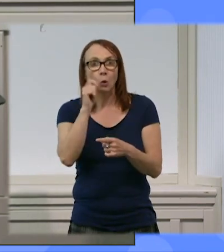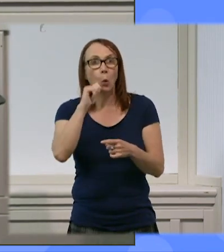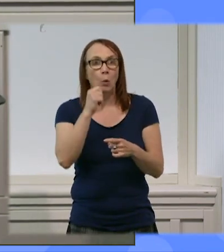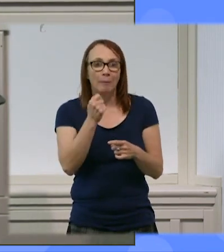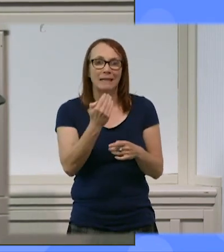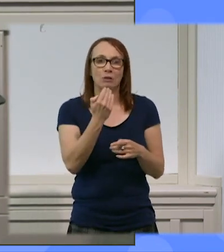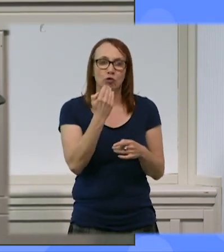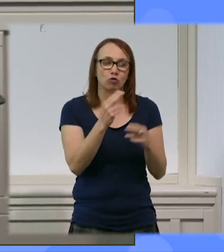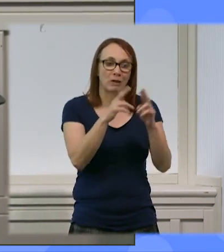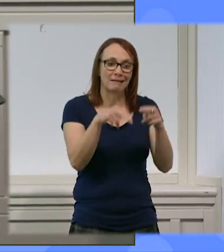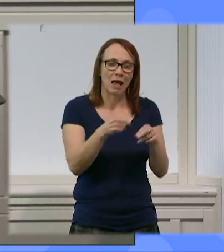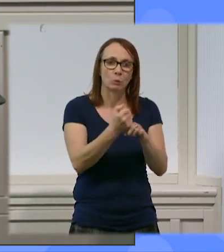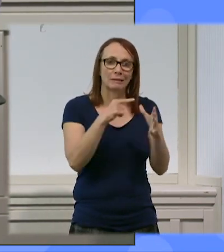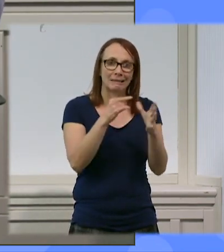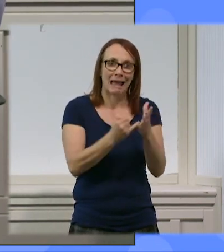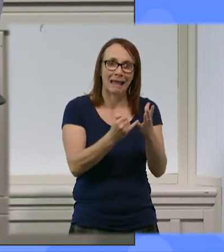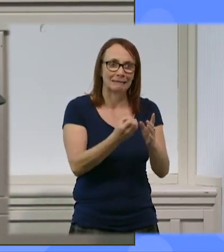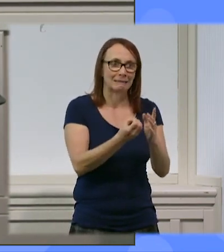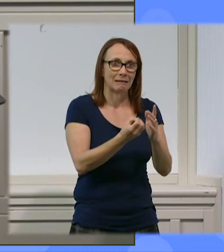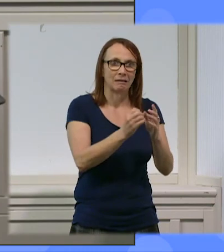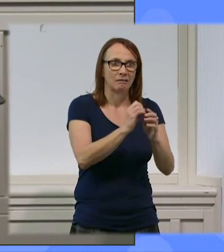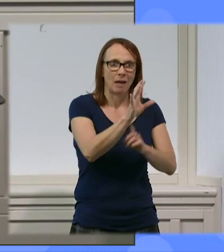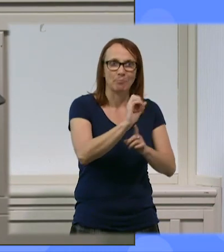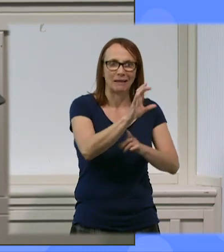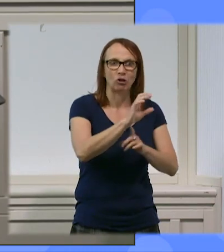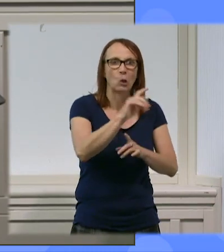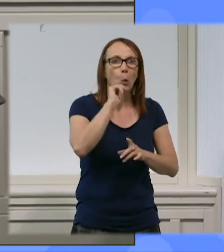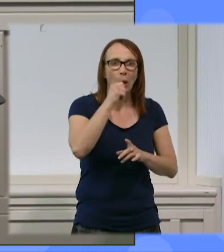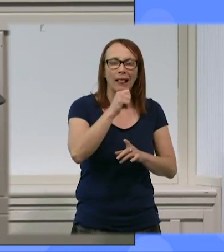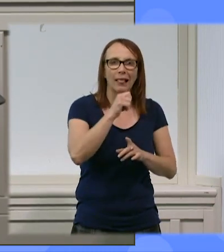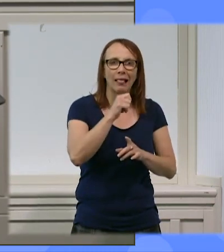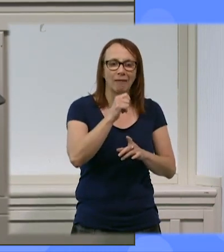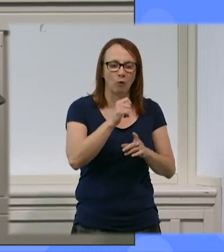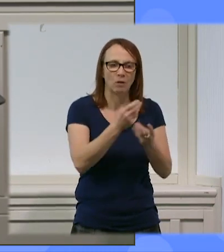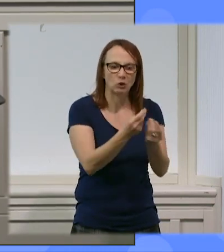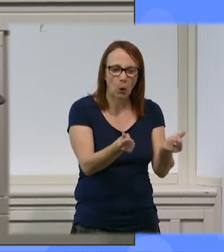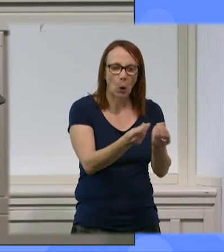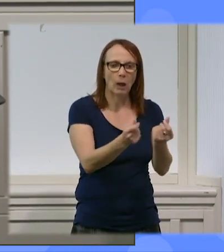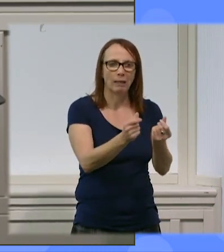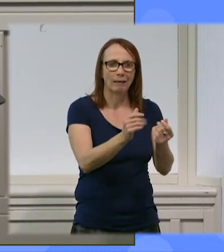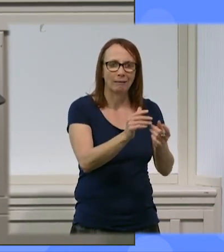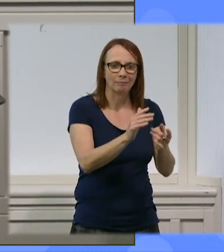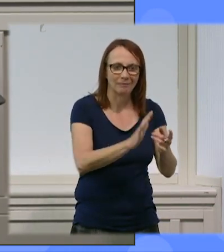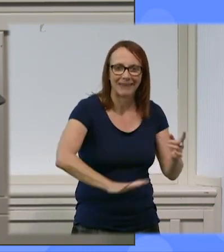agriculture from soils and from lakes from freshwater so you're not trying to